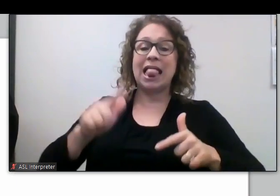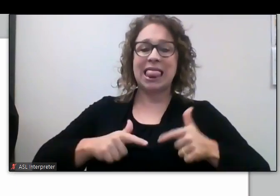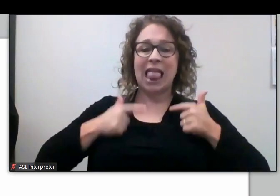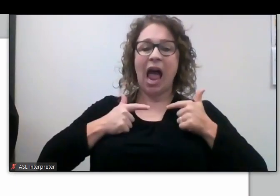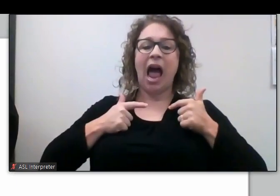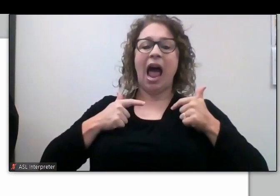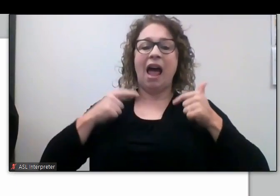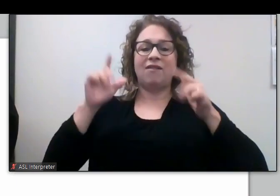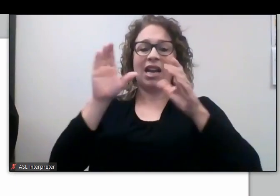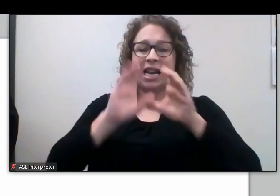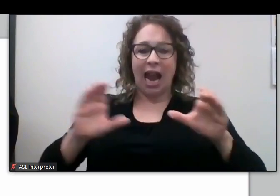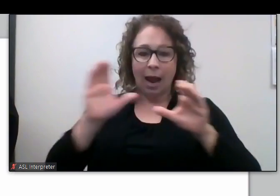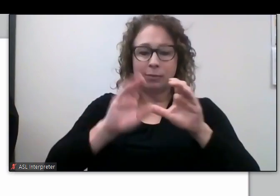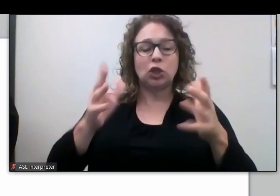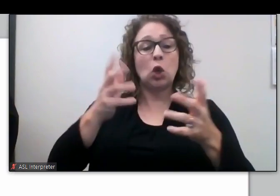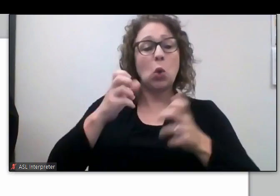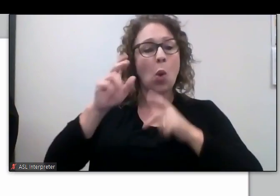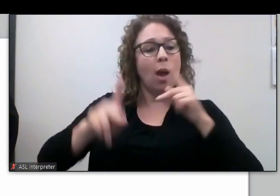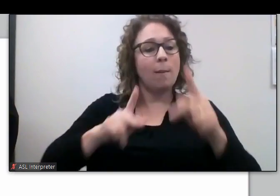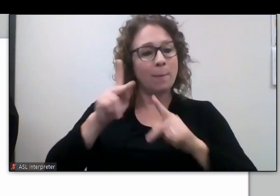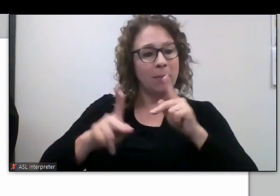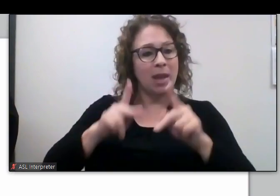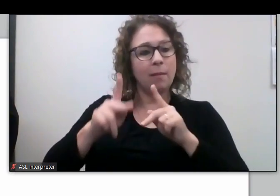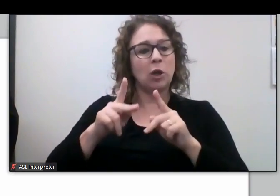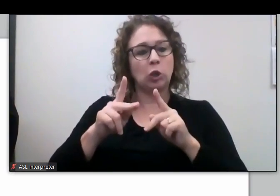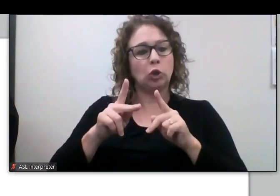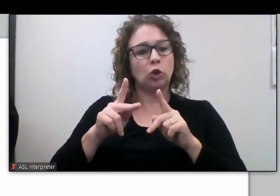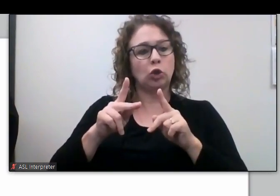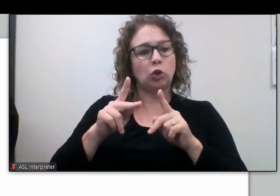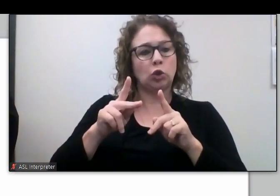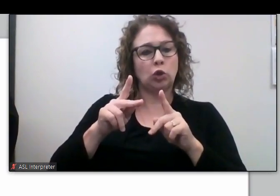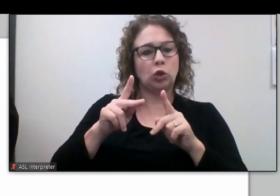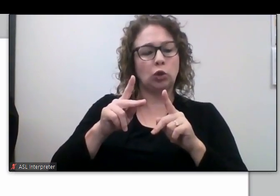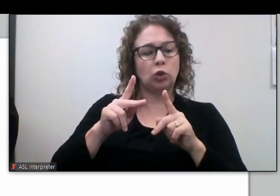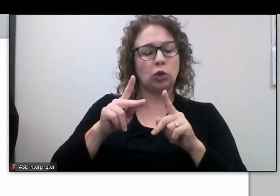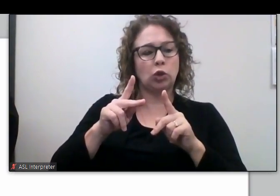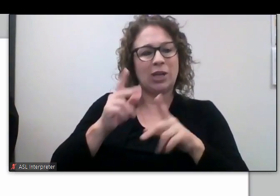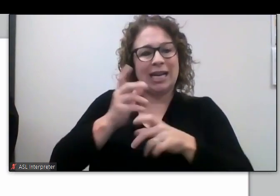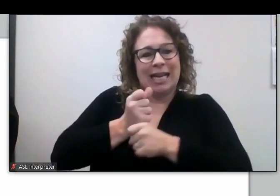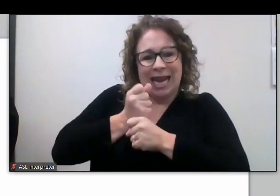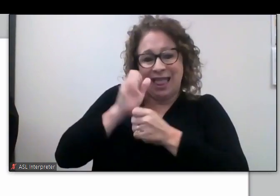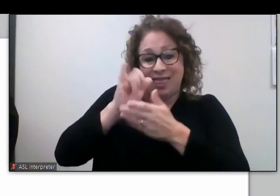You want a way for participants to be receiving the information at the same time